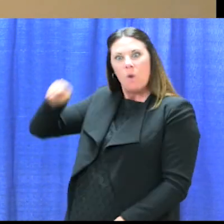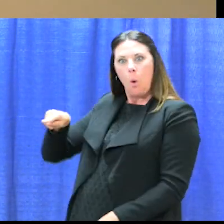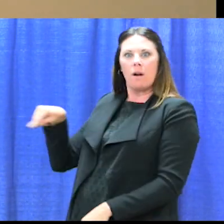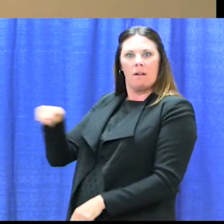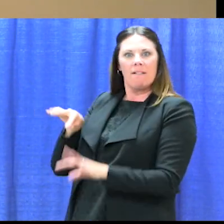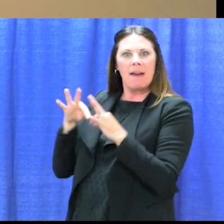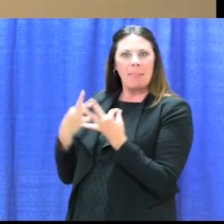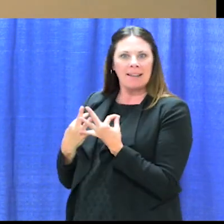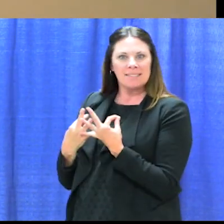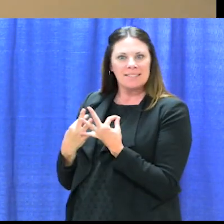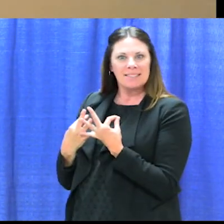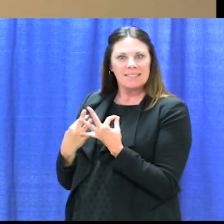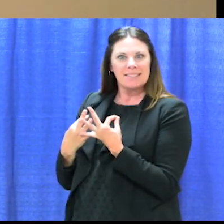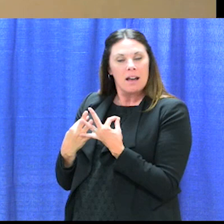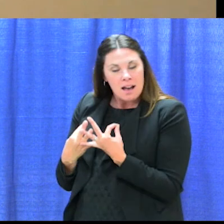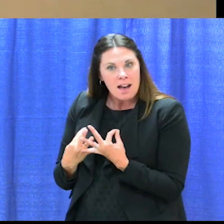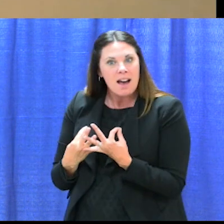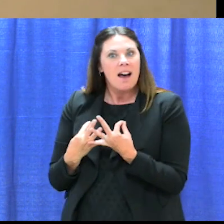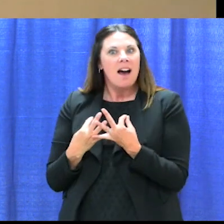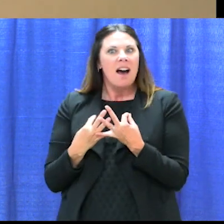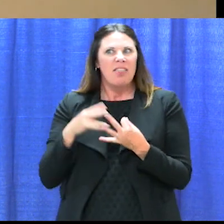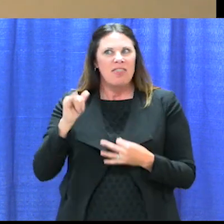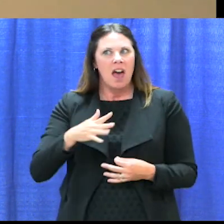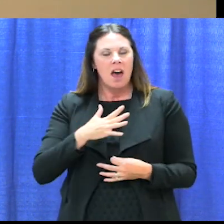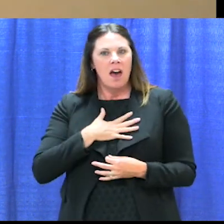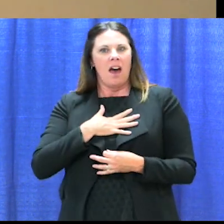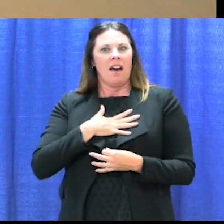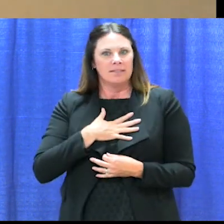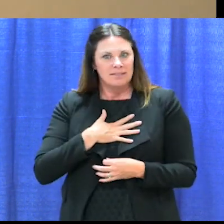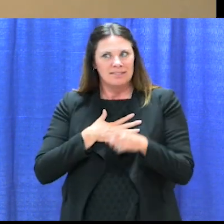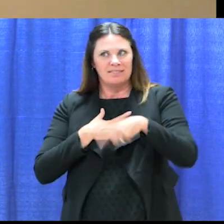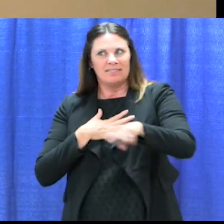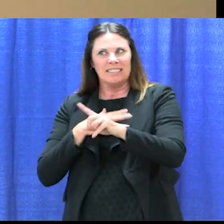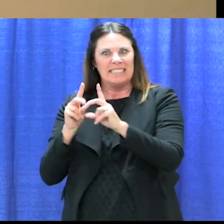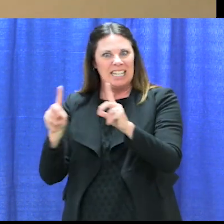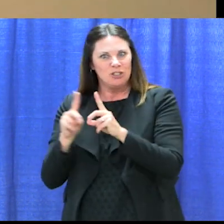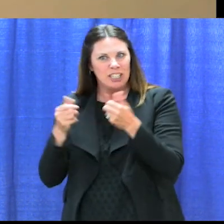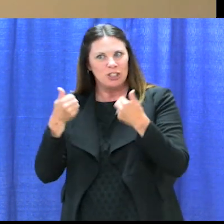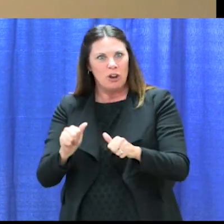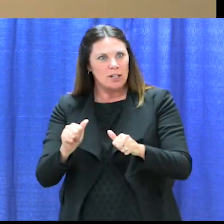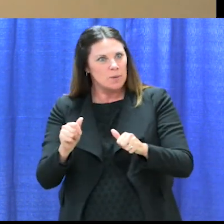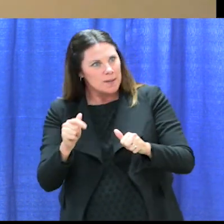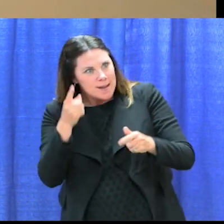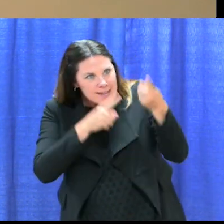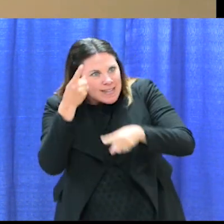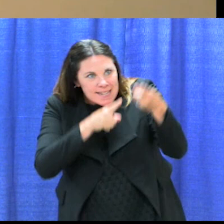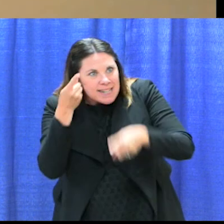It's one way they're trying to help out and working with us to get again as many families connected in a seamless way as possible.